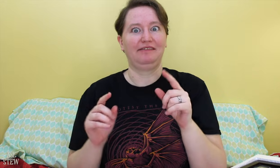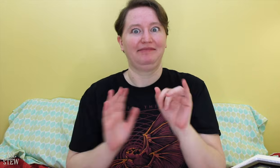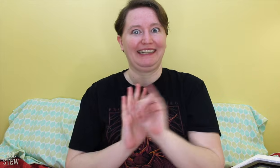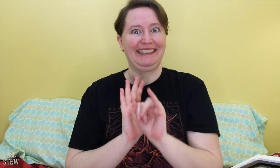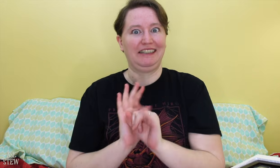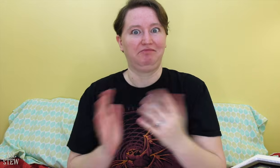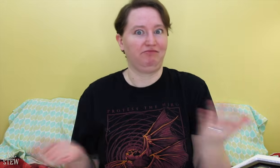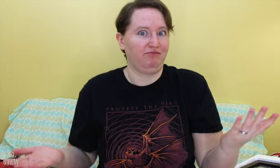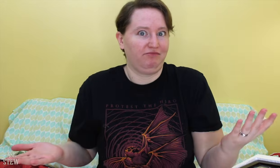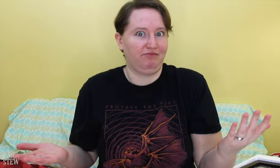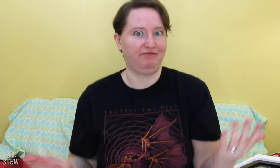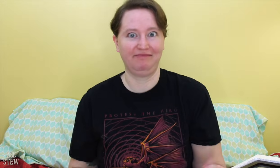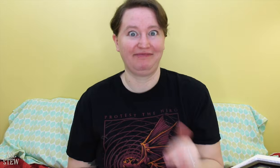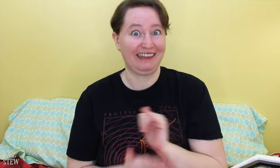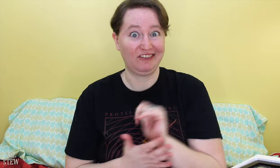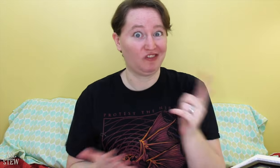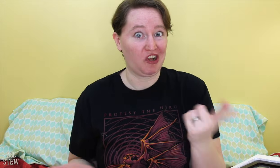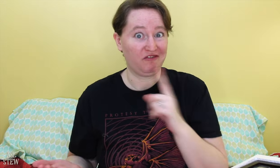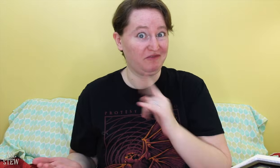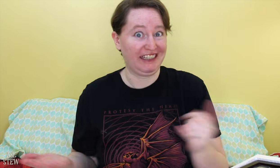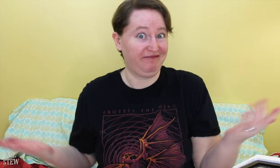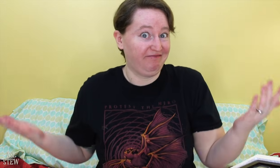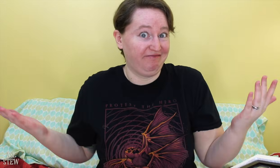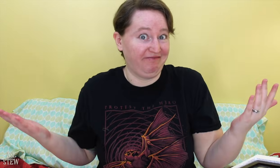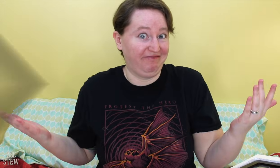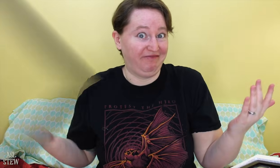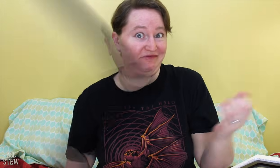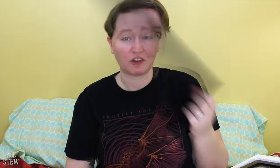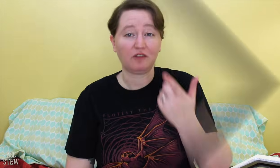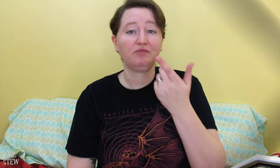it has all different variations of identites. That's all really.